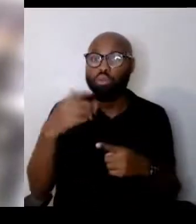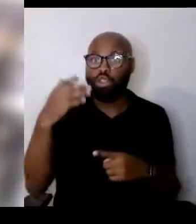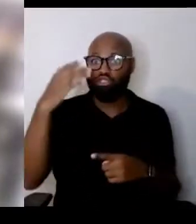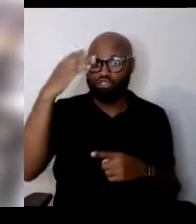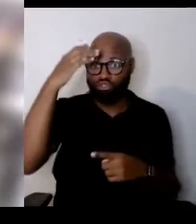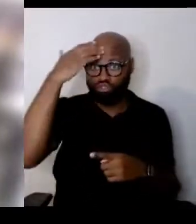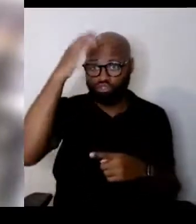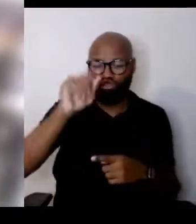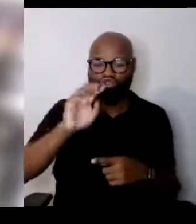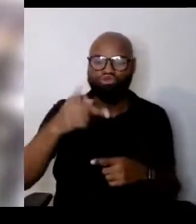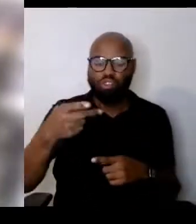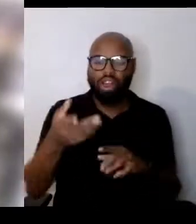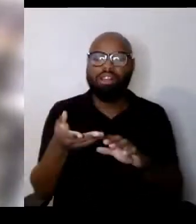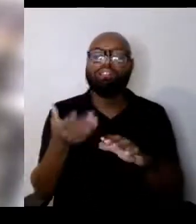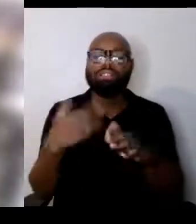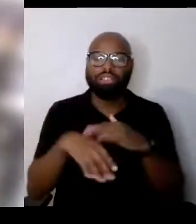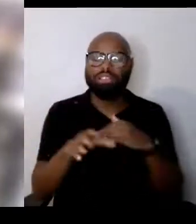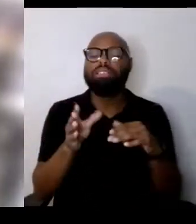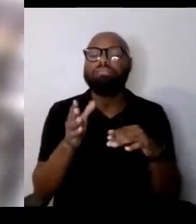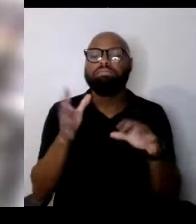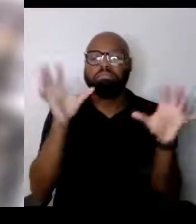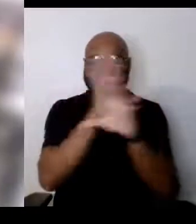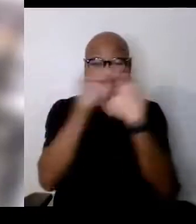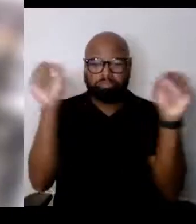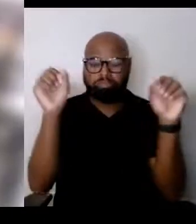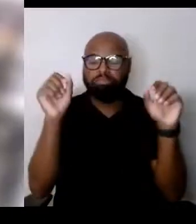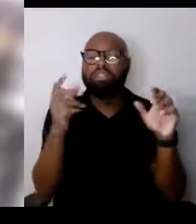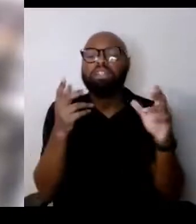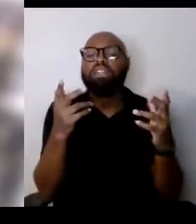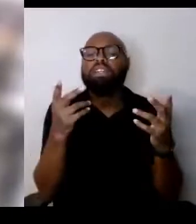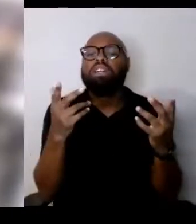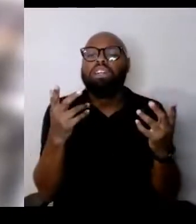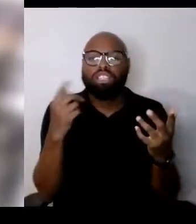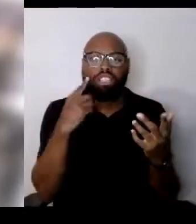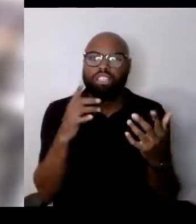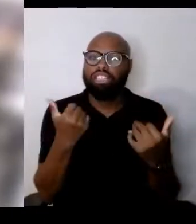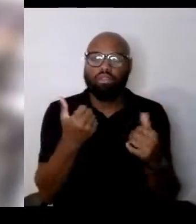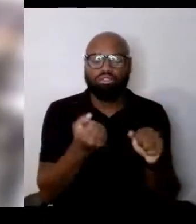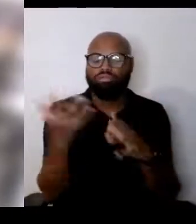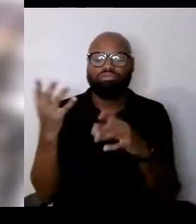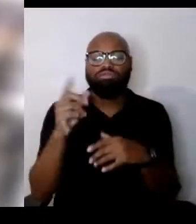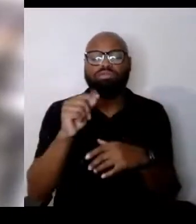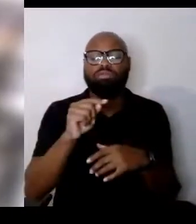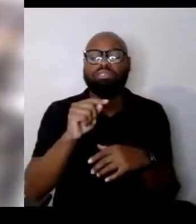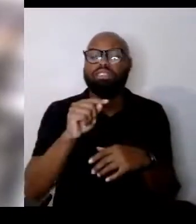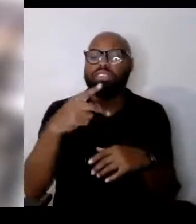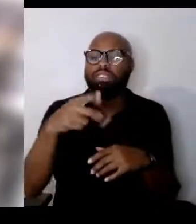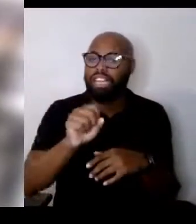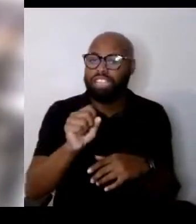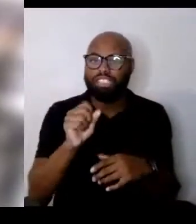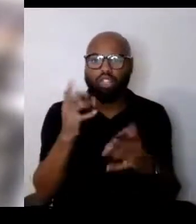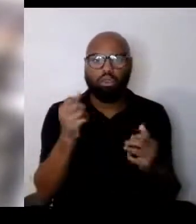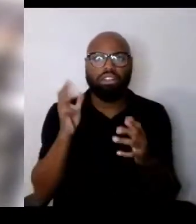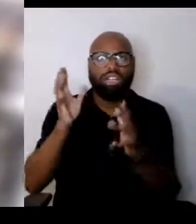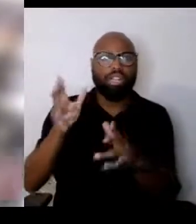one of his first order of business was to terminate TPS and just leave a lot of people with no status.